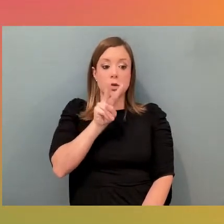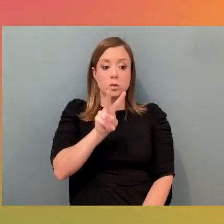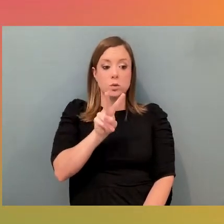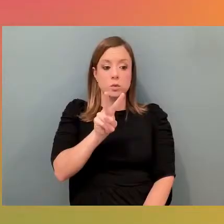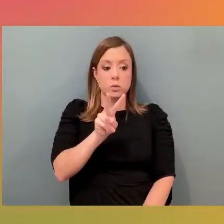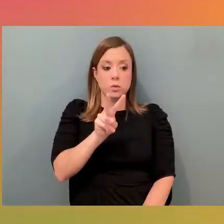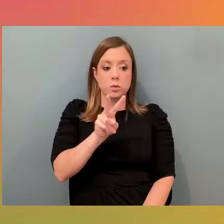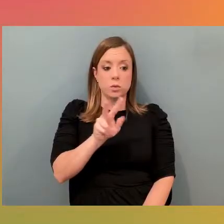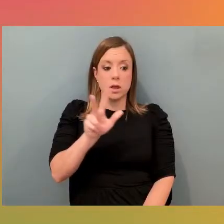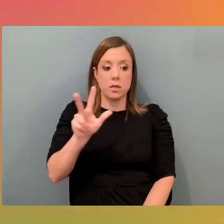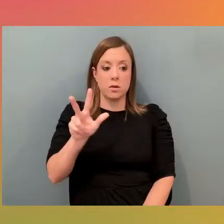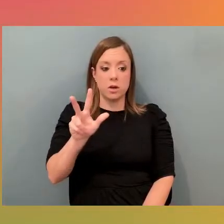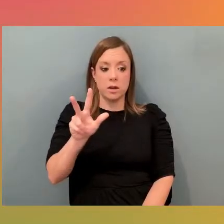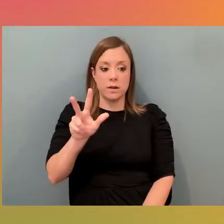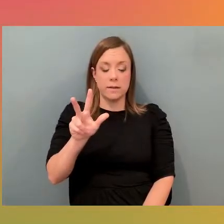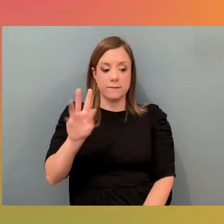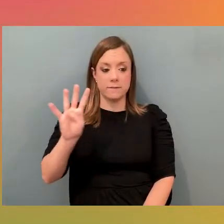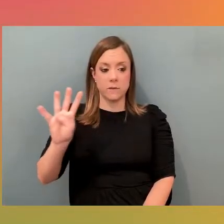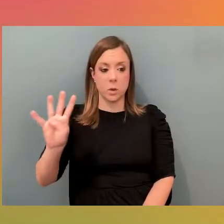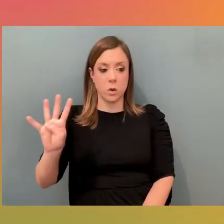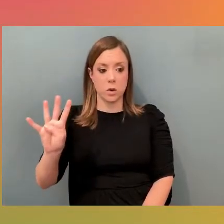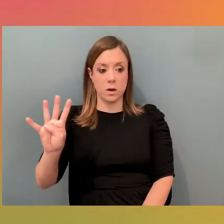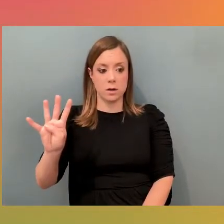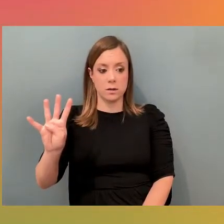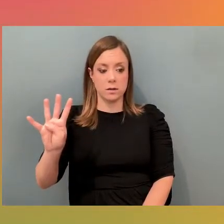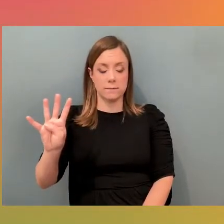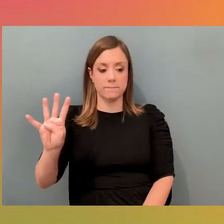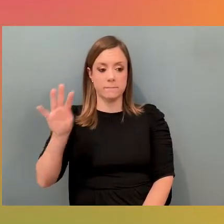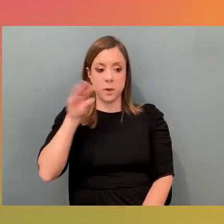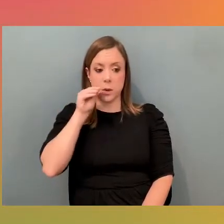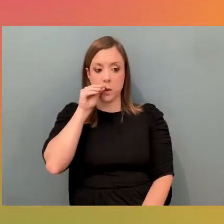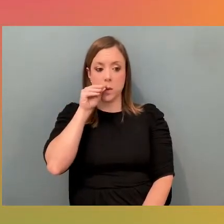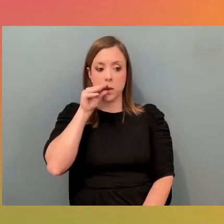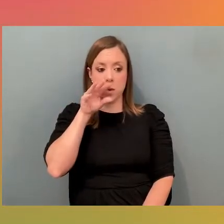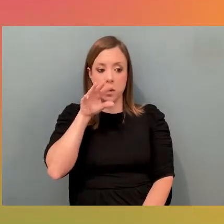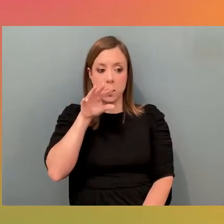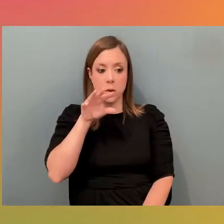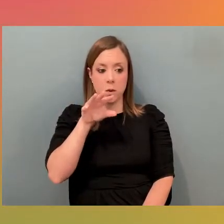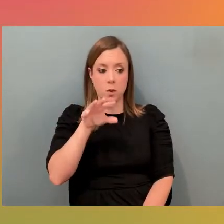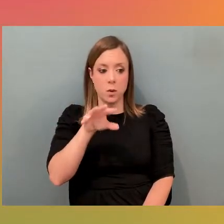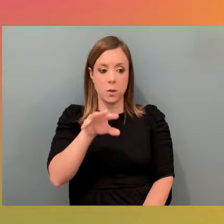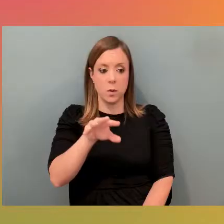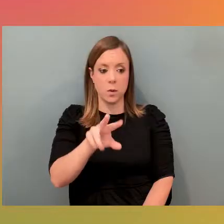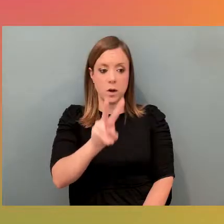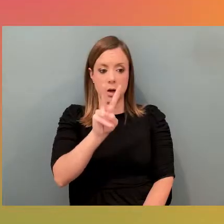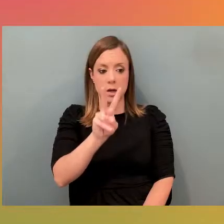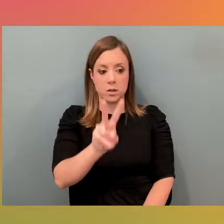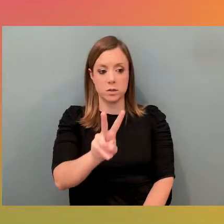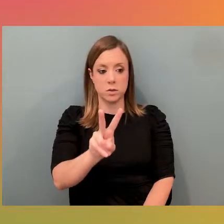THREE, FOUR. AND OUT.